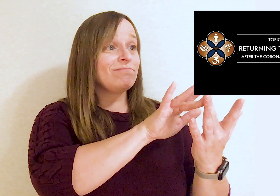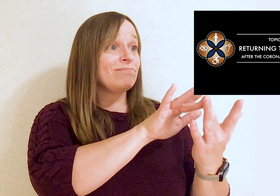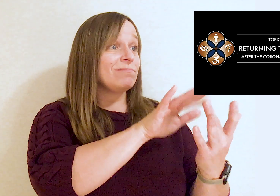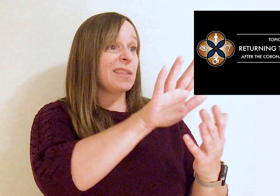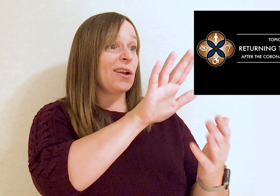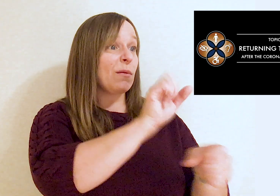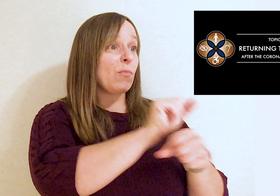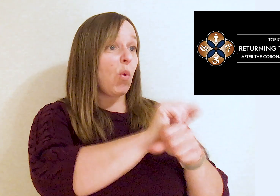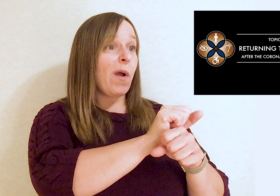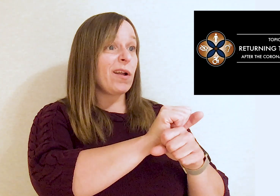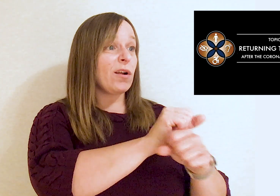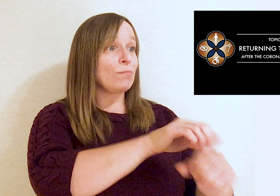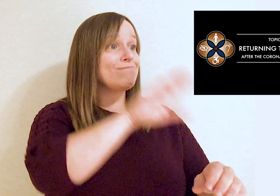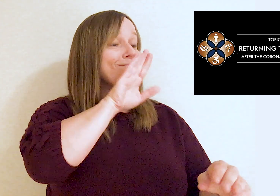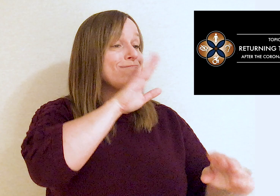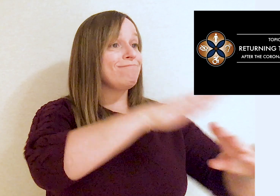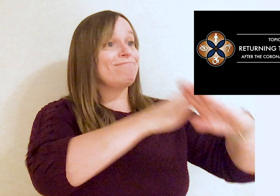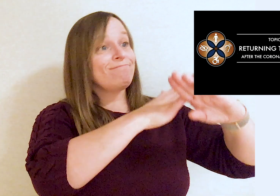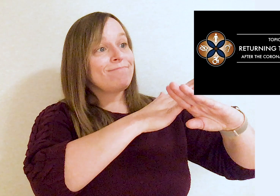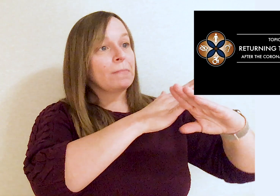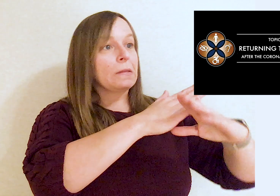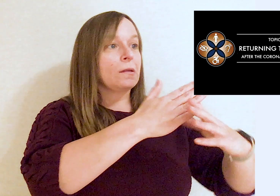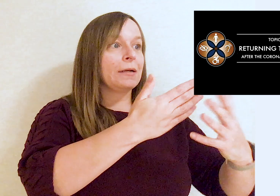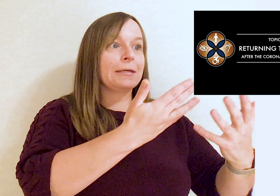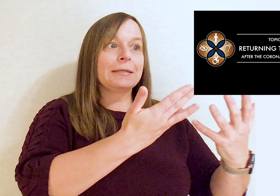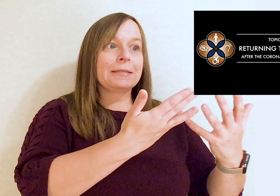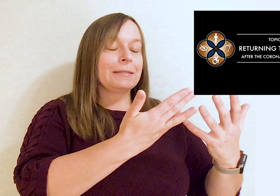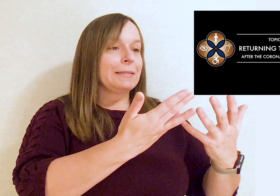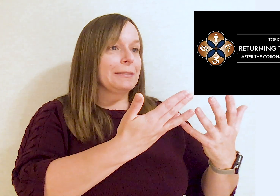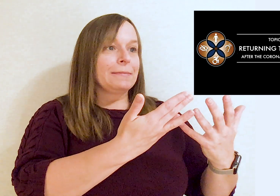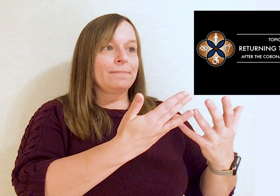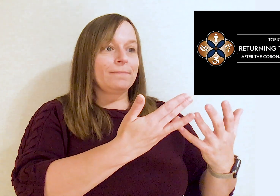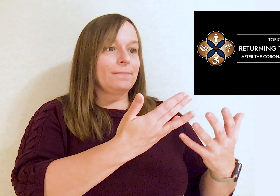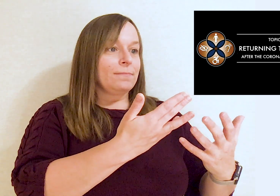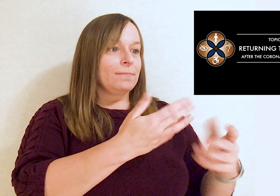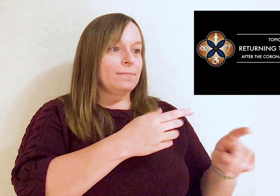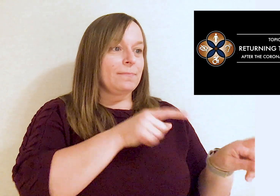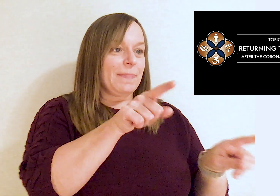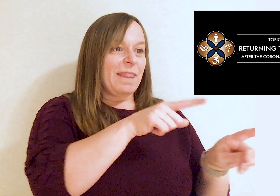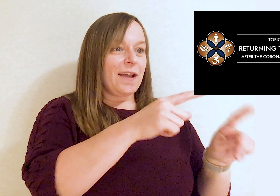with the employer and they are asserting that this is something that's reasonable,